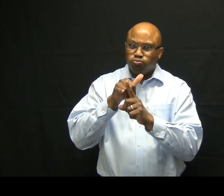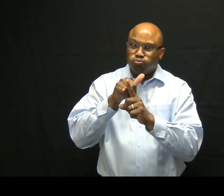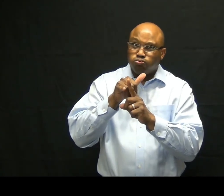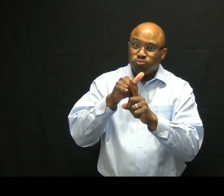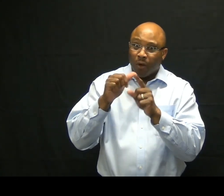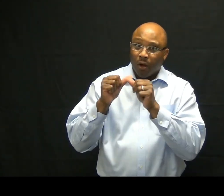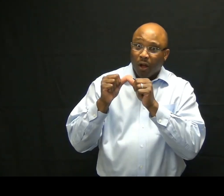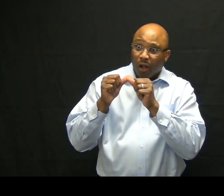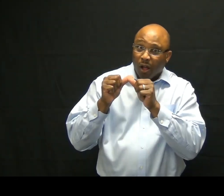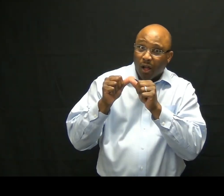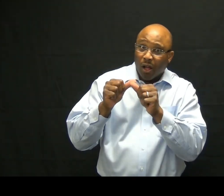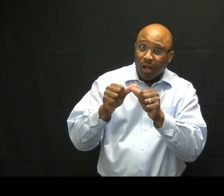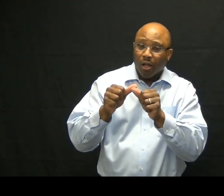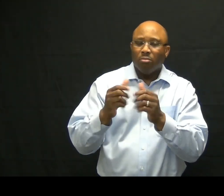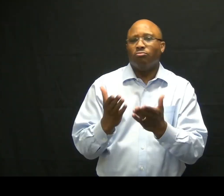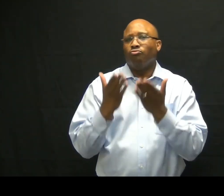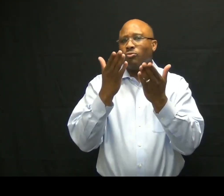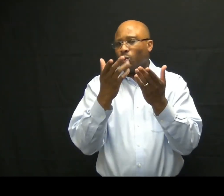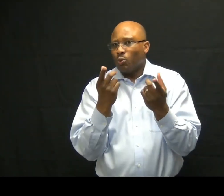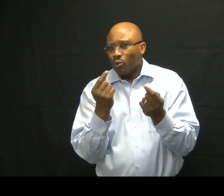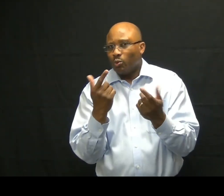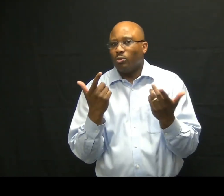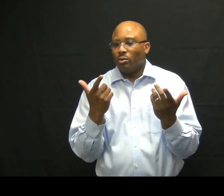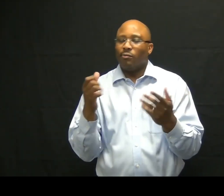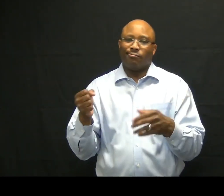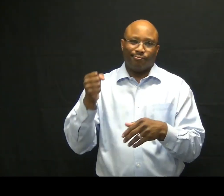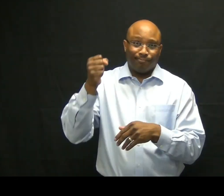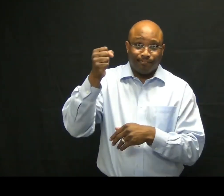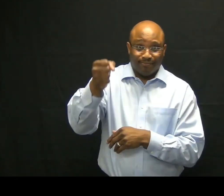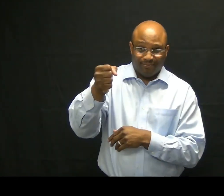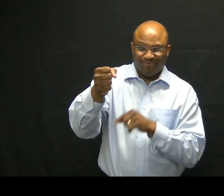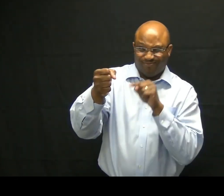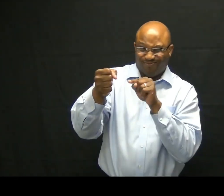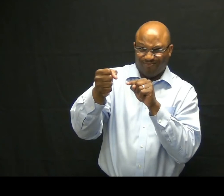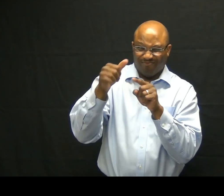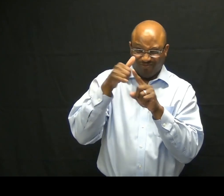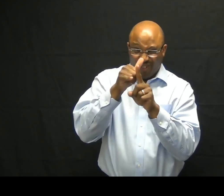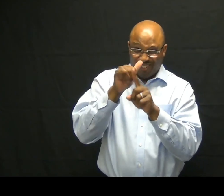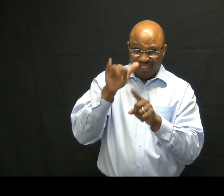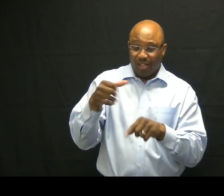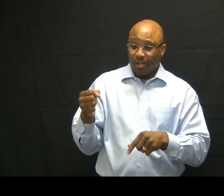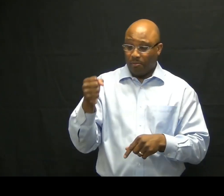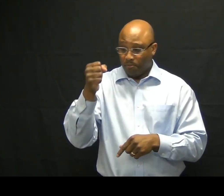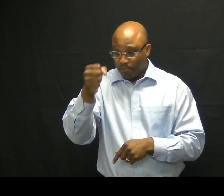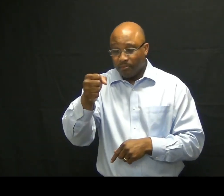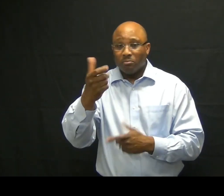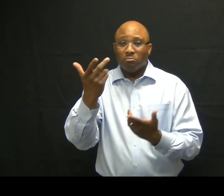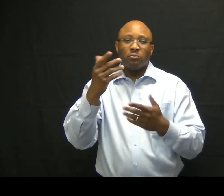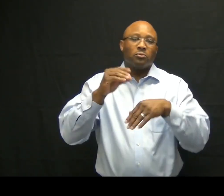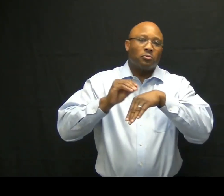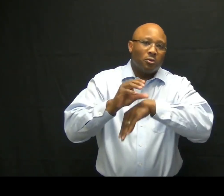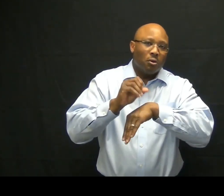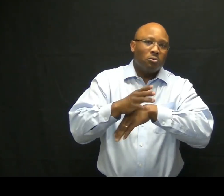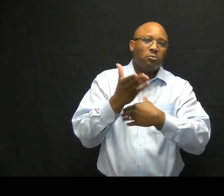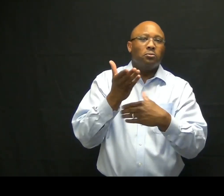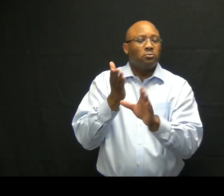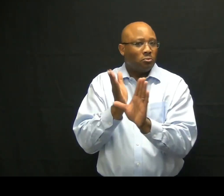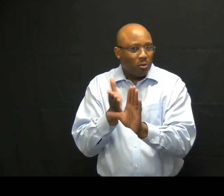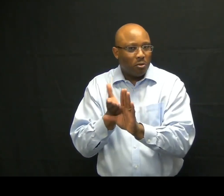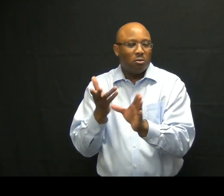a referral to a mental health professional for a comphrensive evaluation